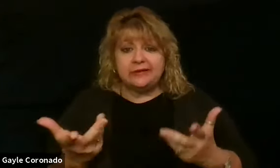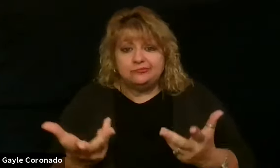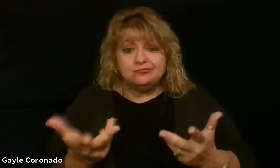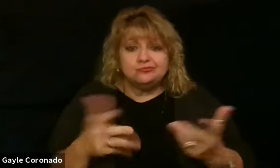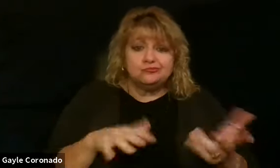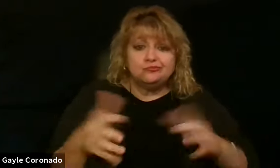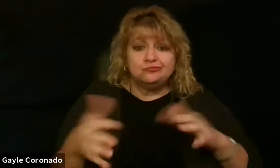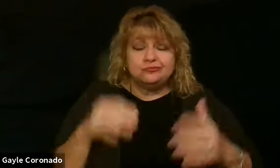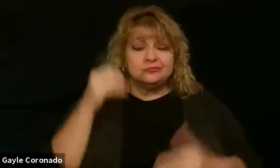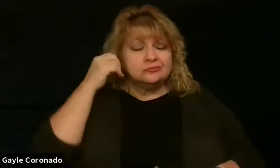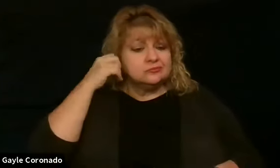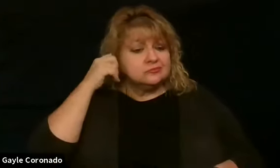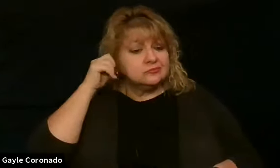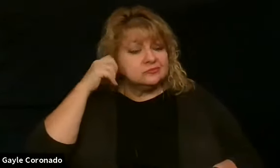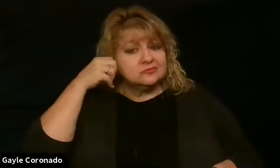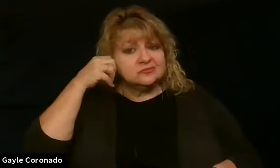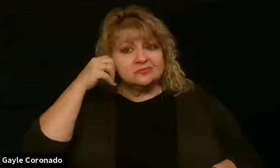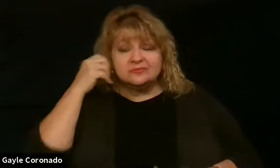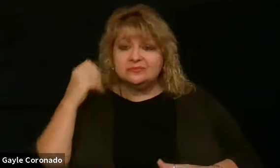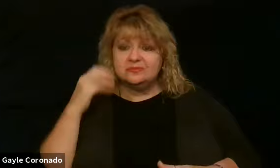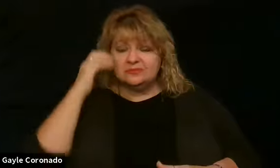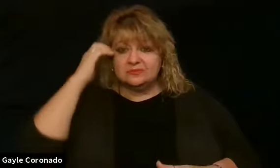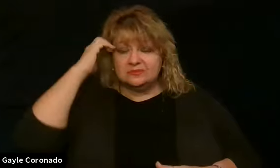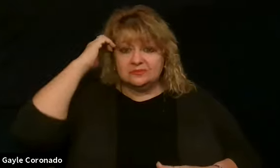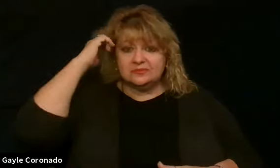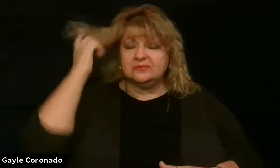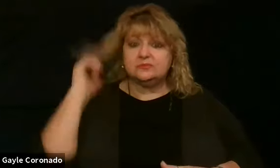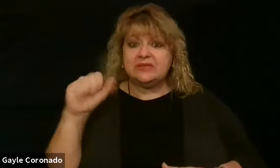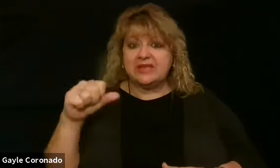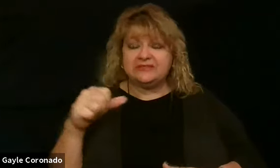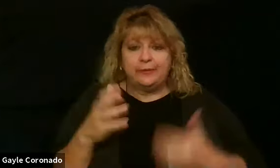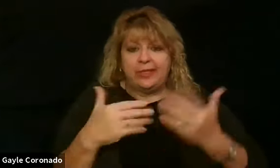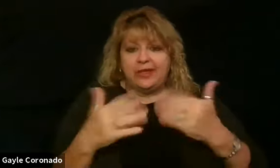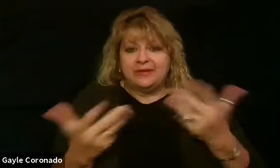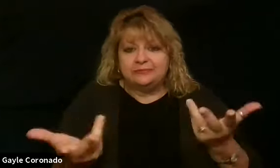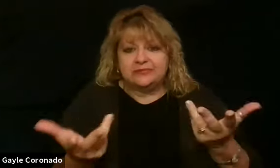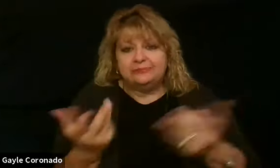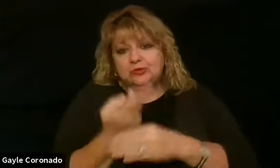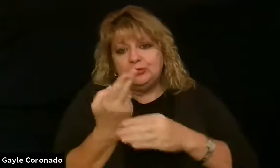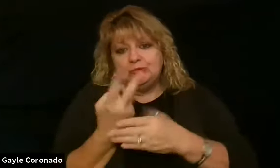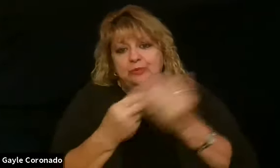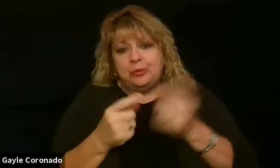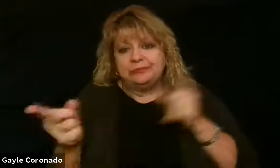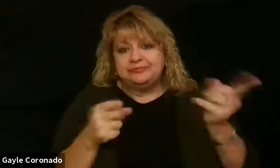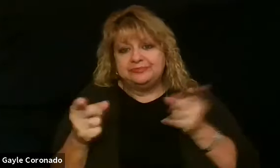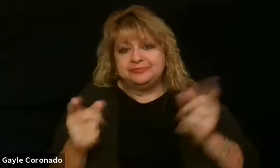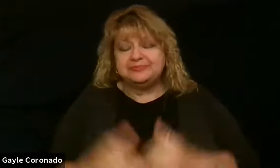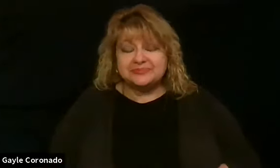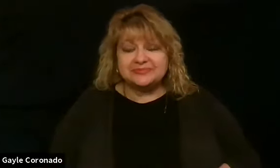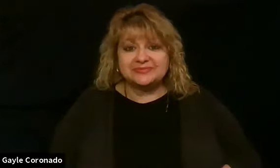But yes, that the summon up for me. I don't really matter to me I go both ways.